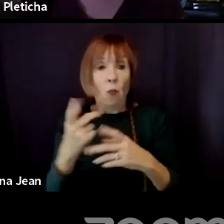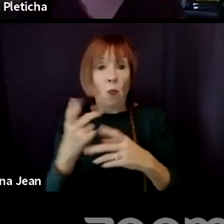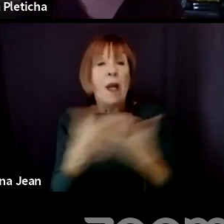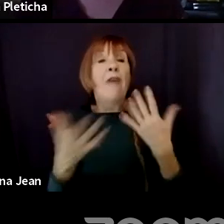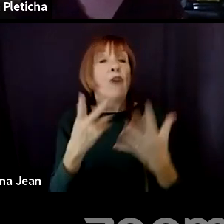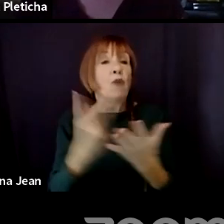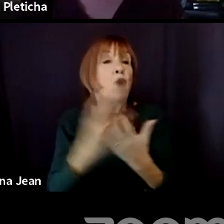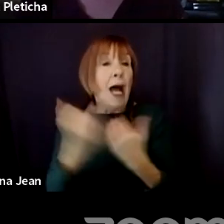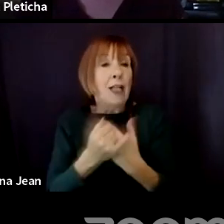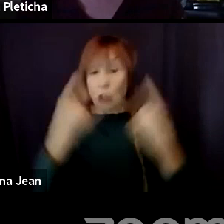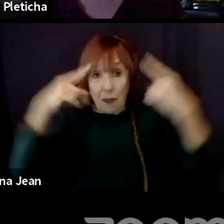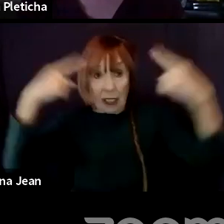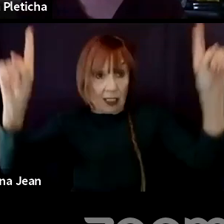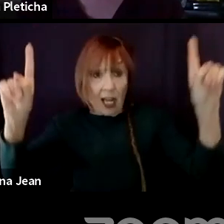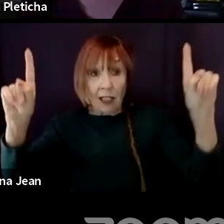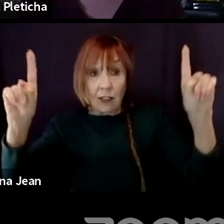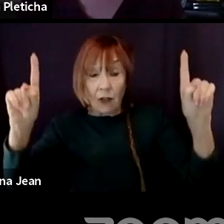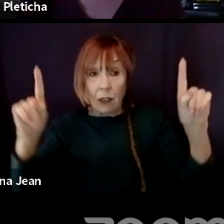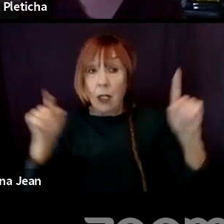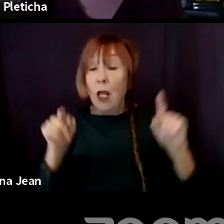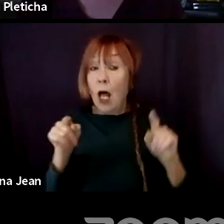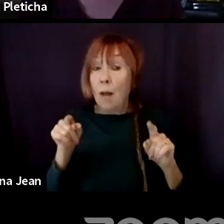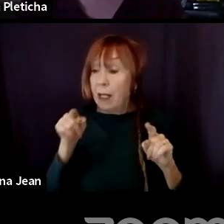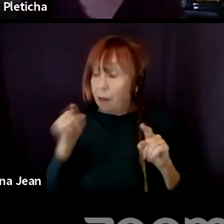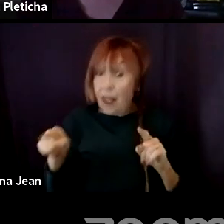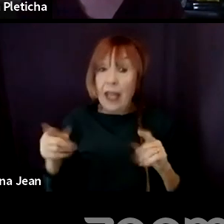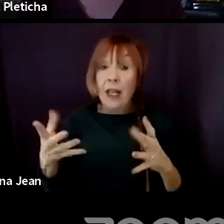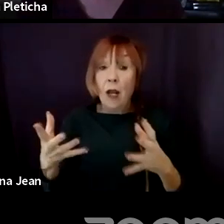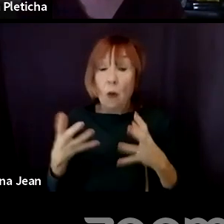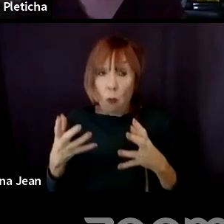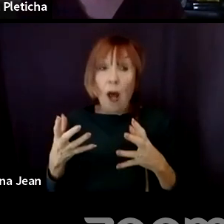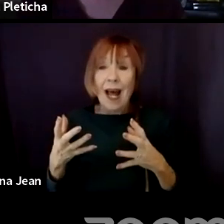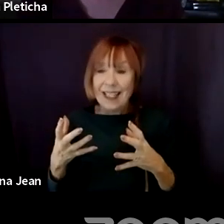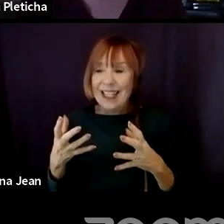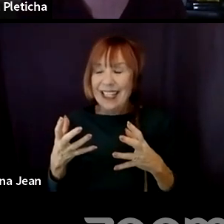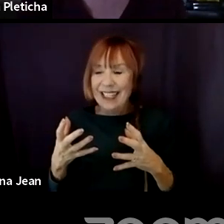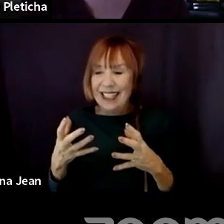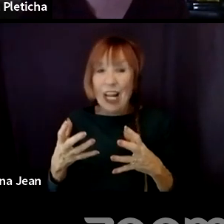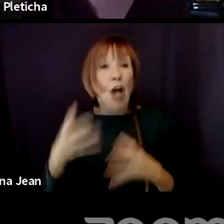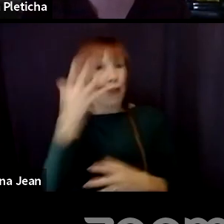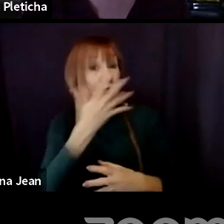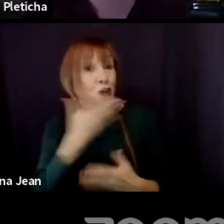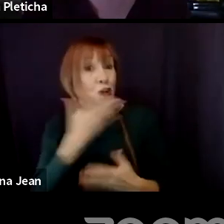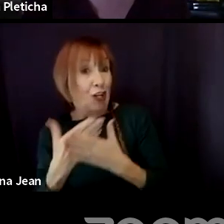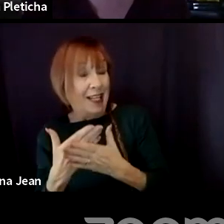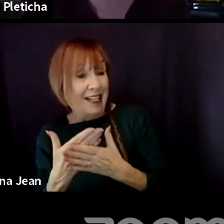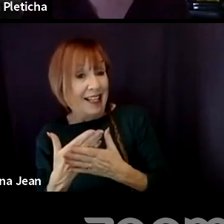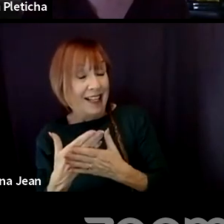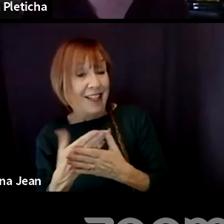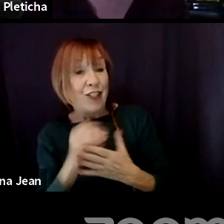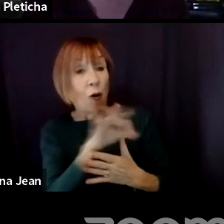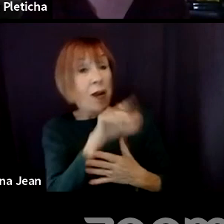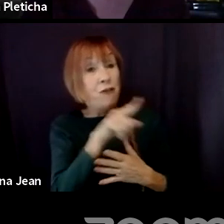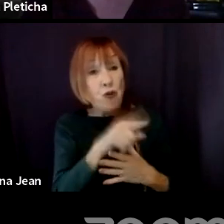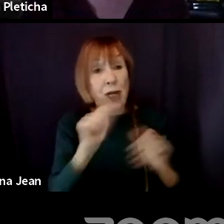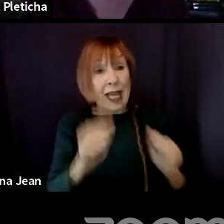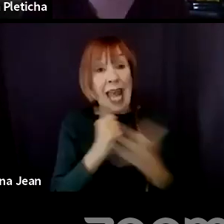So they genuinely want to make them better in their eyes. Yeah, I would offer this up too,